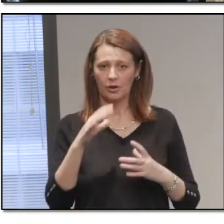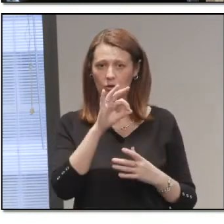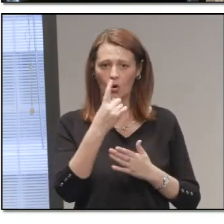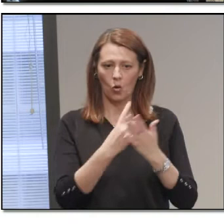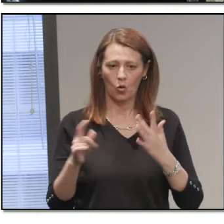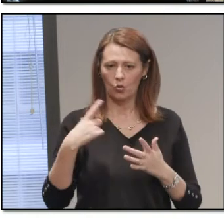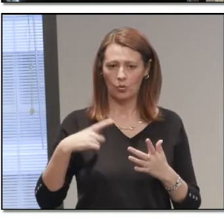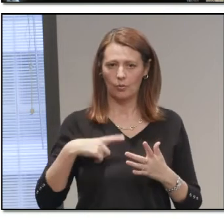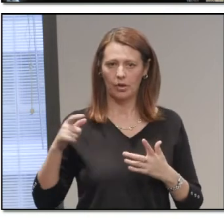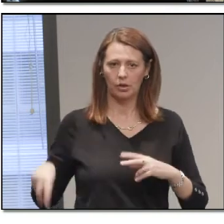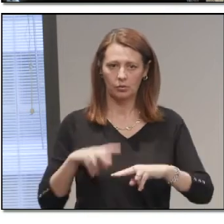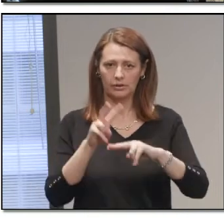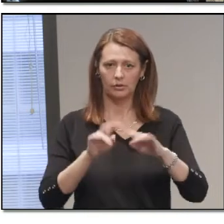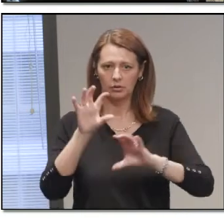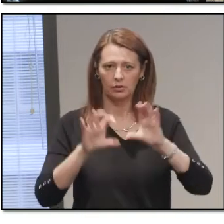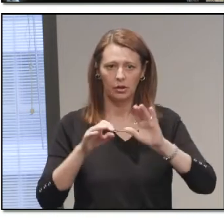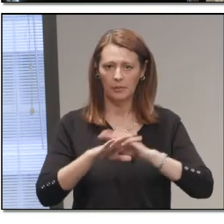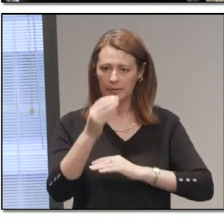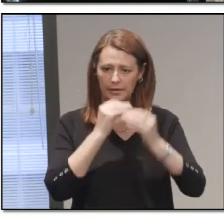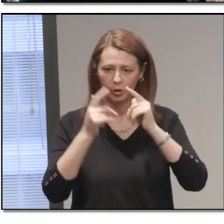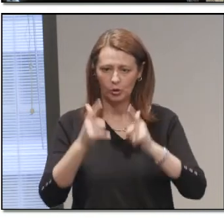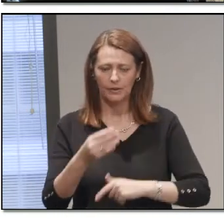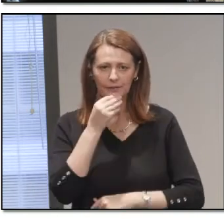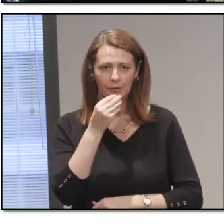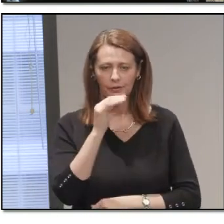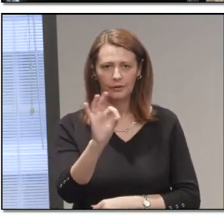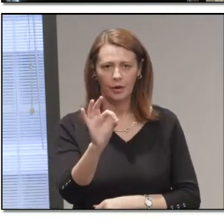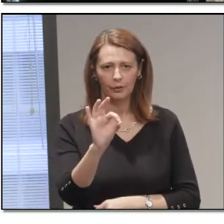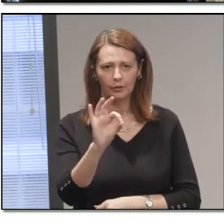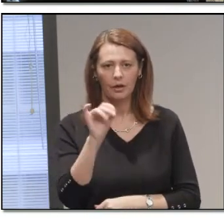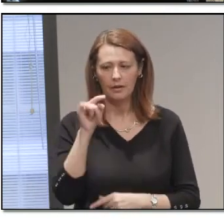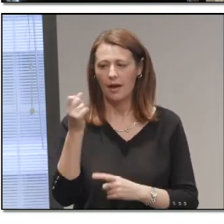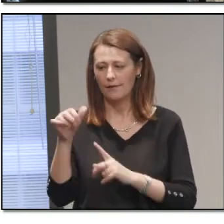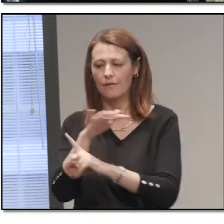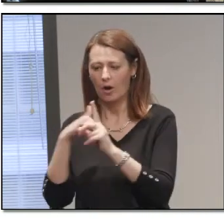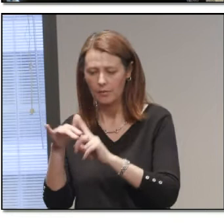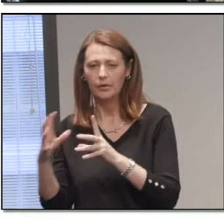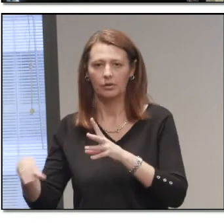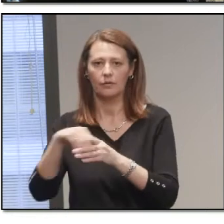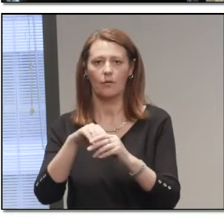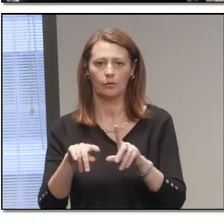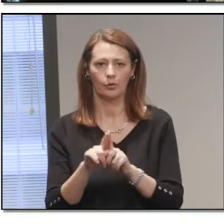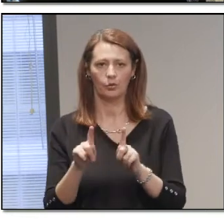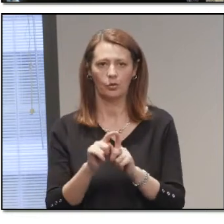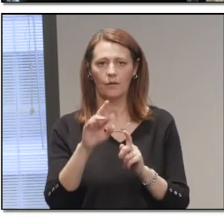on our backsides and eat too much food, there are environmental contributions to type 2 diabetes,